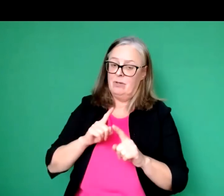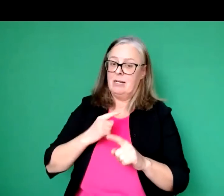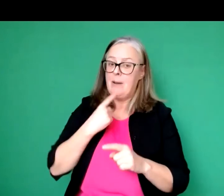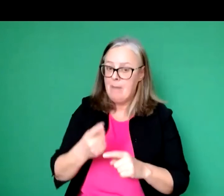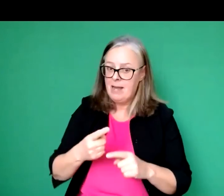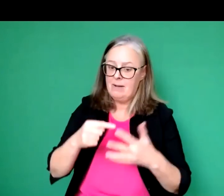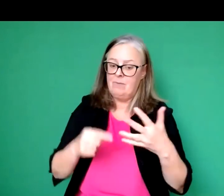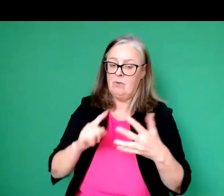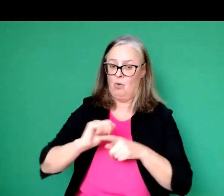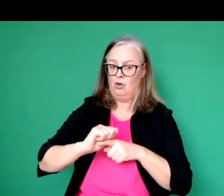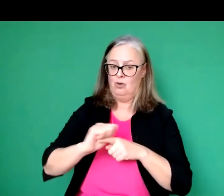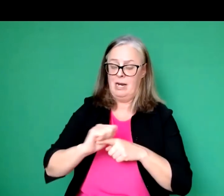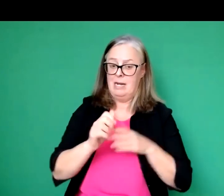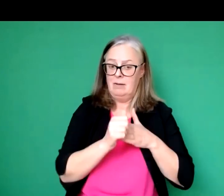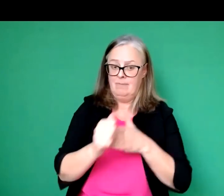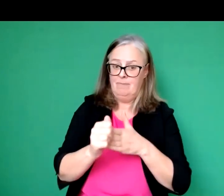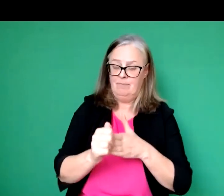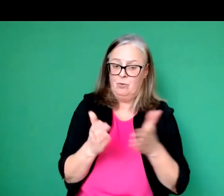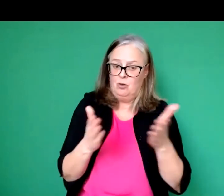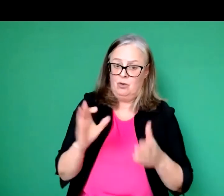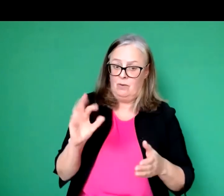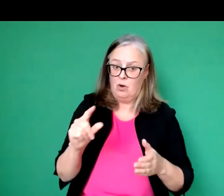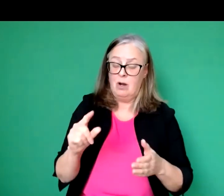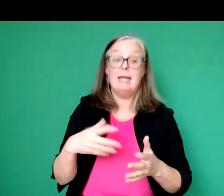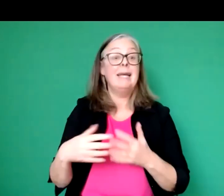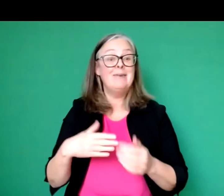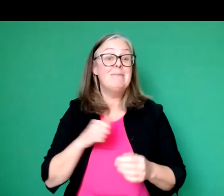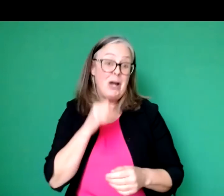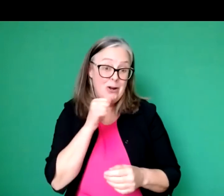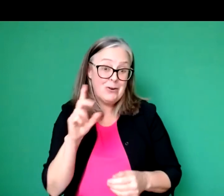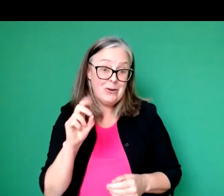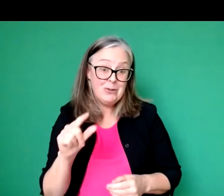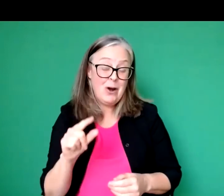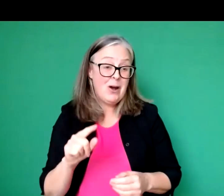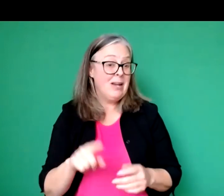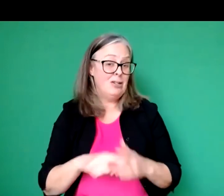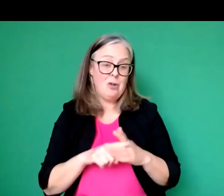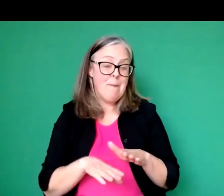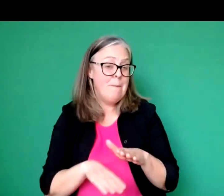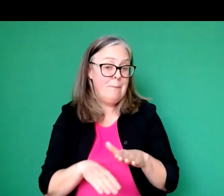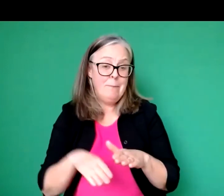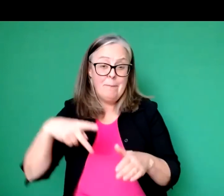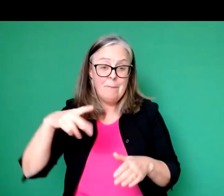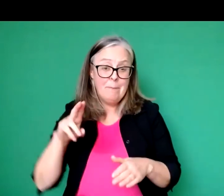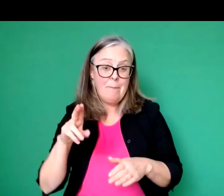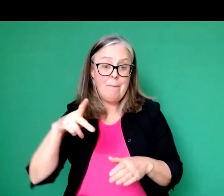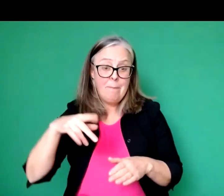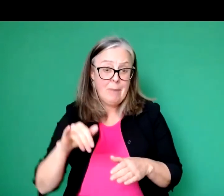so i i took my my girl through basic puppy training she went to advanced puppy training